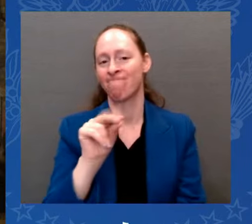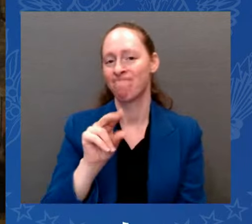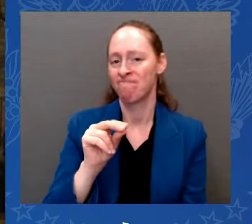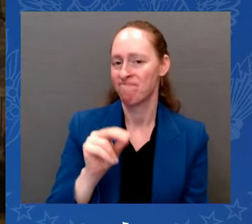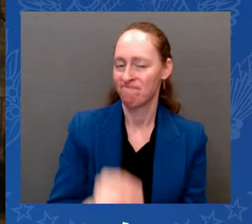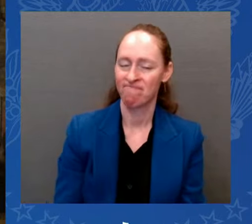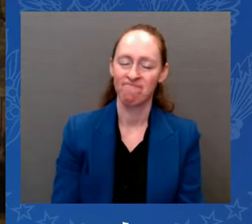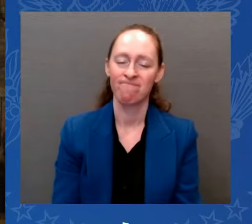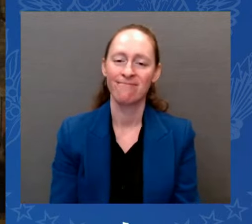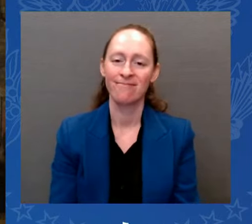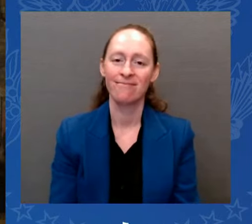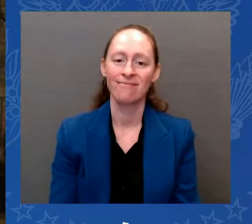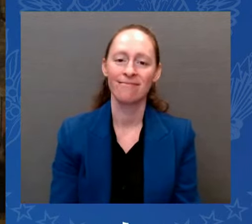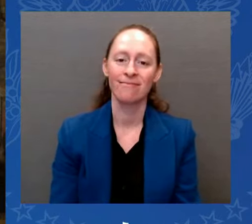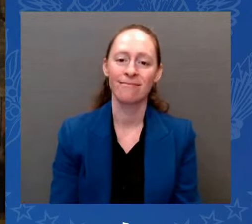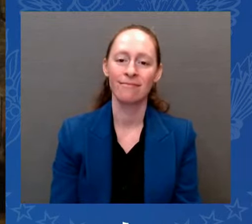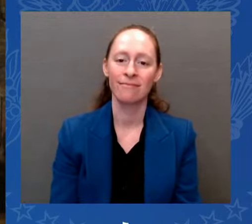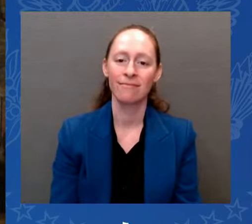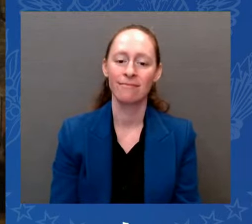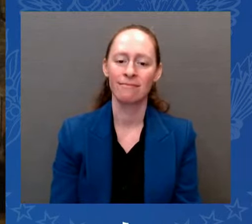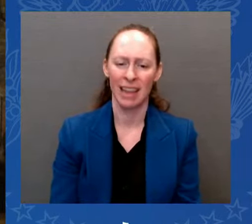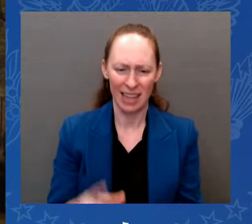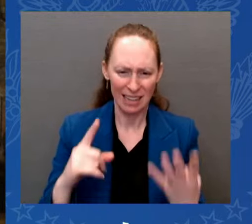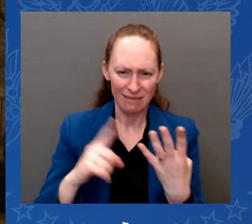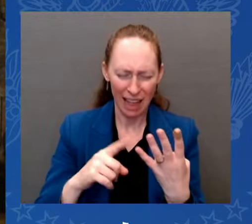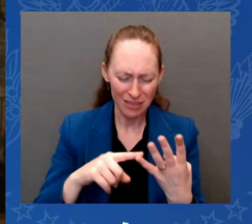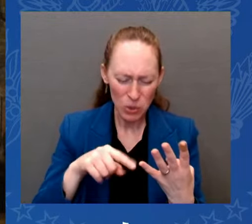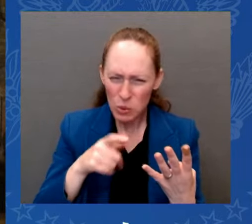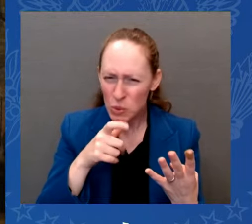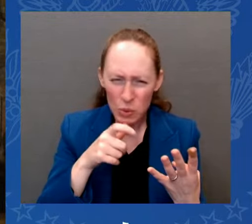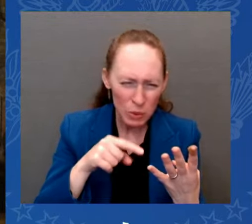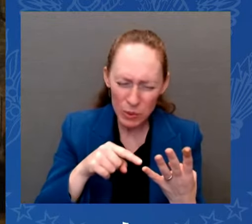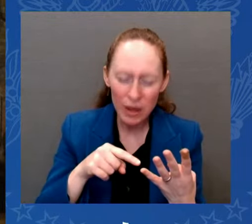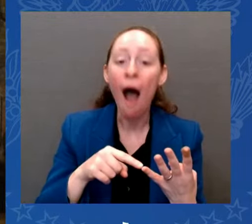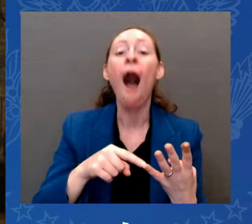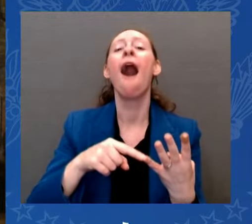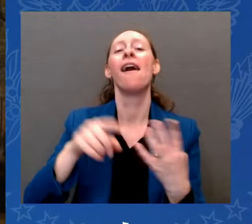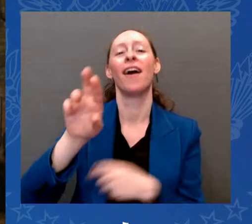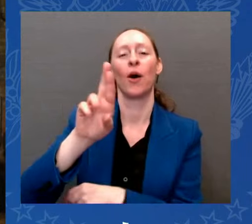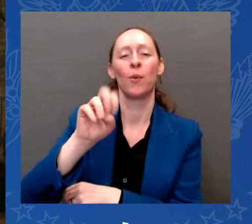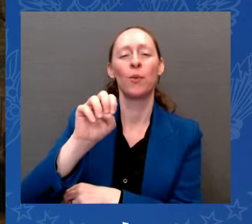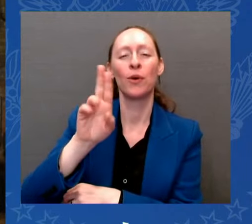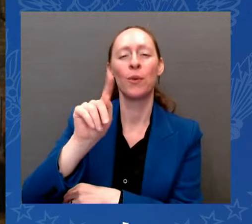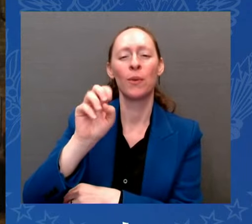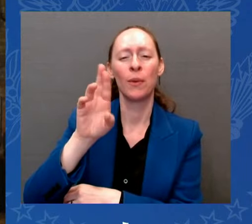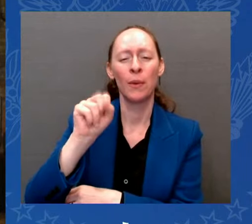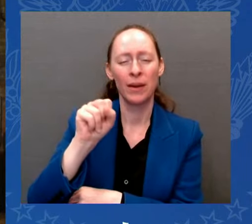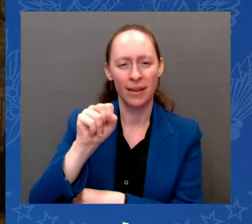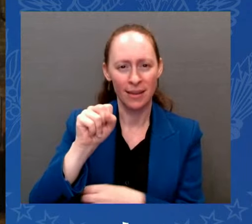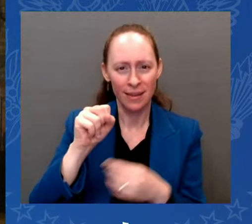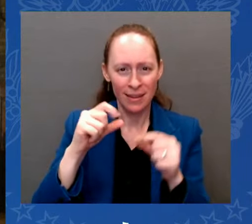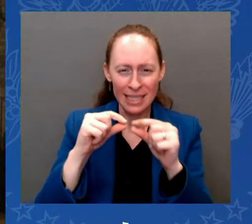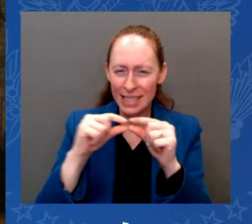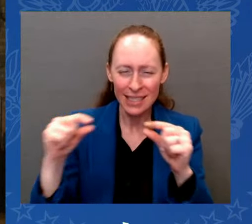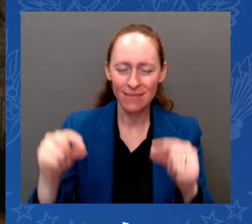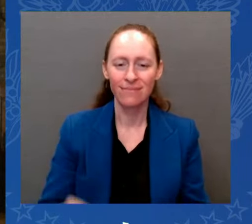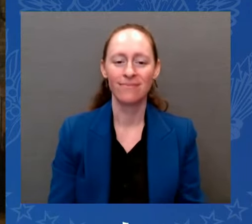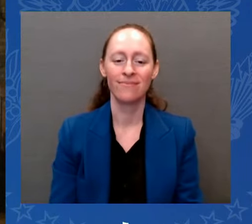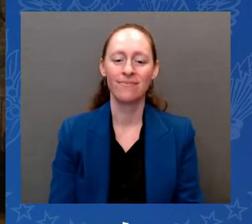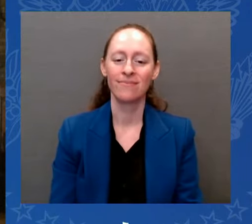Reuters, Natandya [Nandita] Bose. The Press: Thank you, Mr. President. The President: Oh, there you are. The Press: A quick question on North Korea,